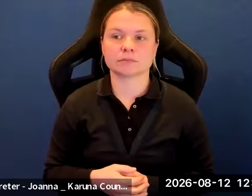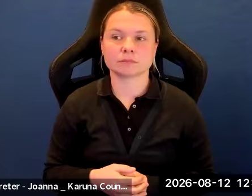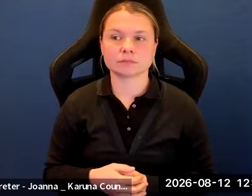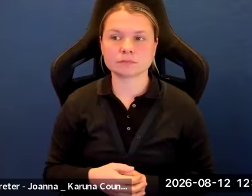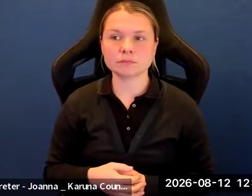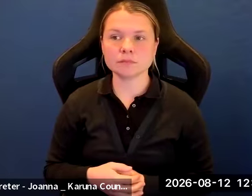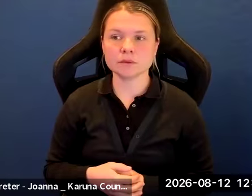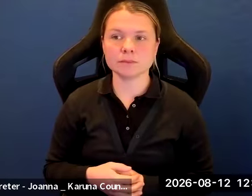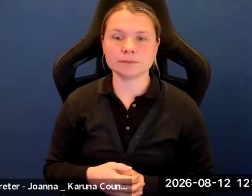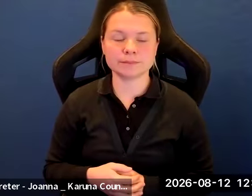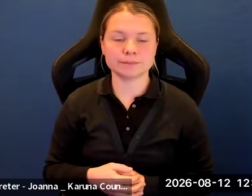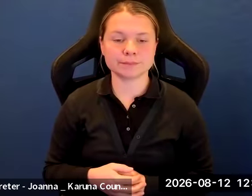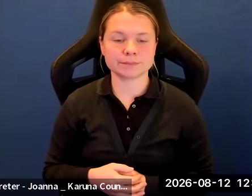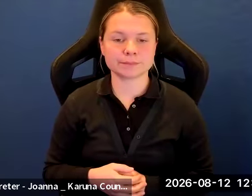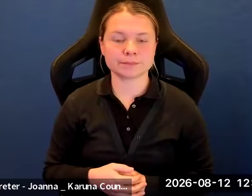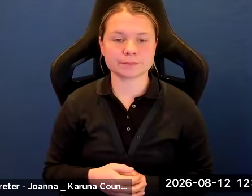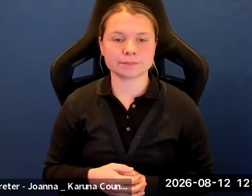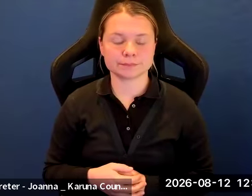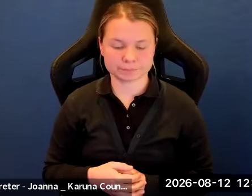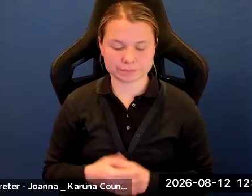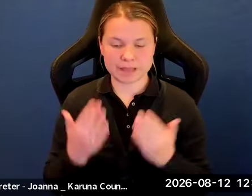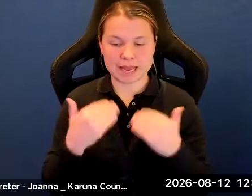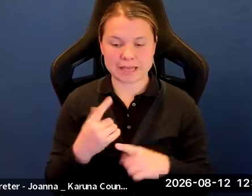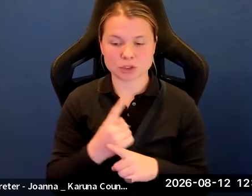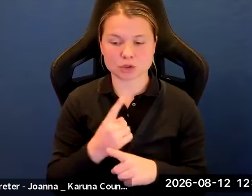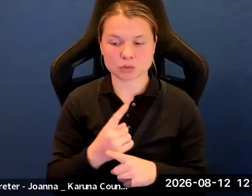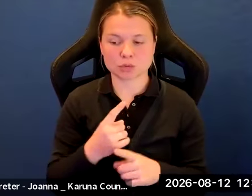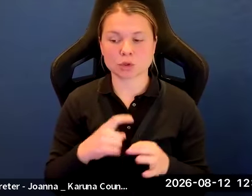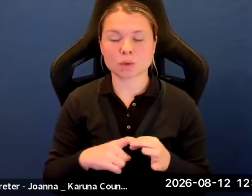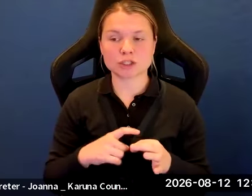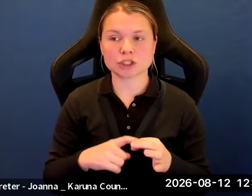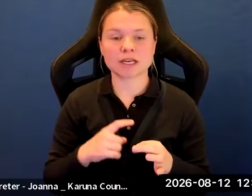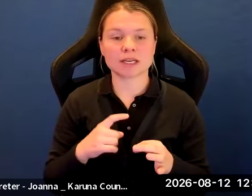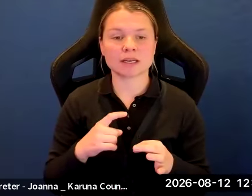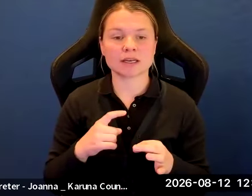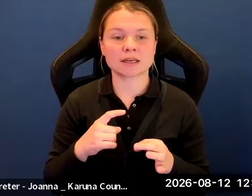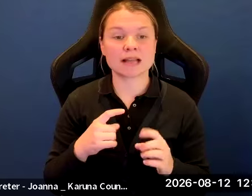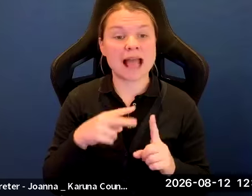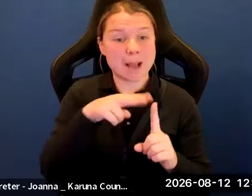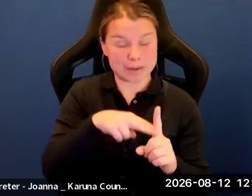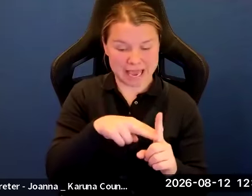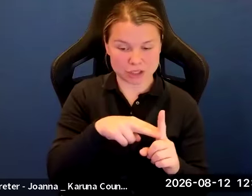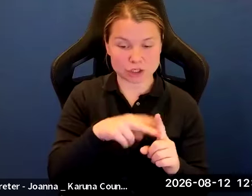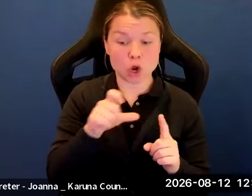circumstances